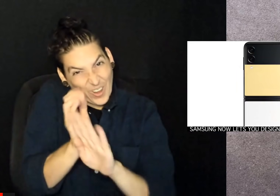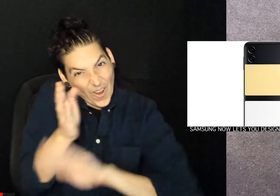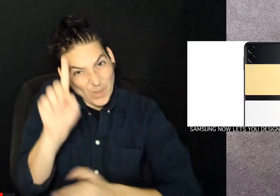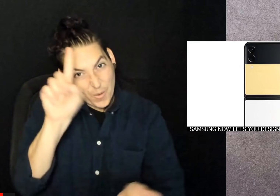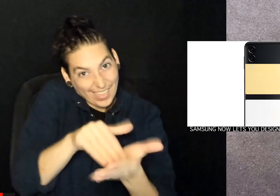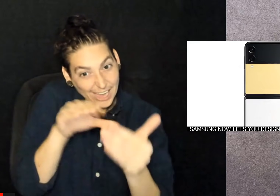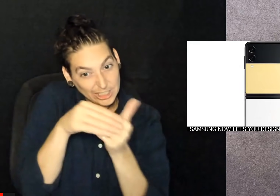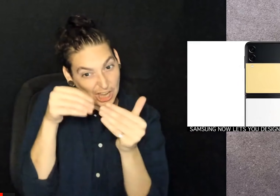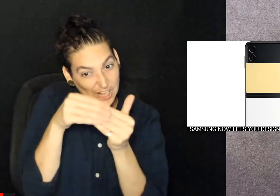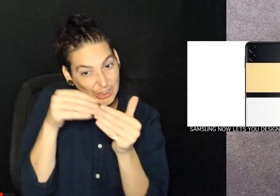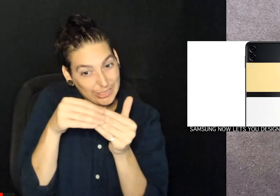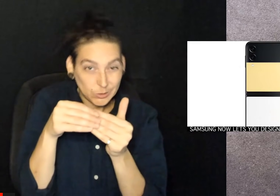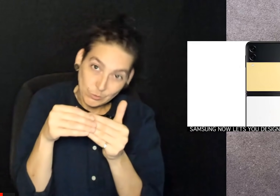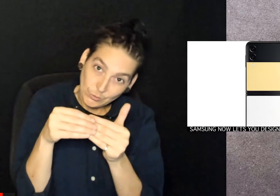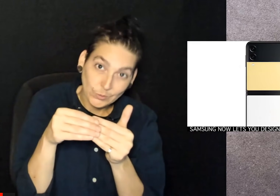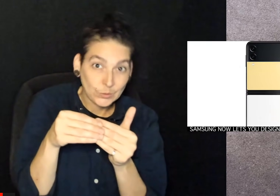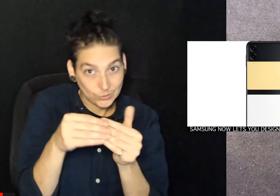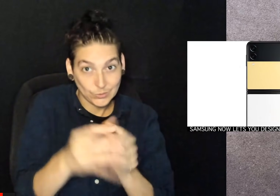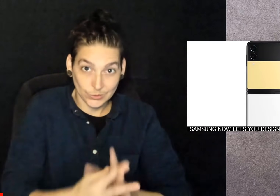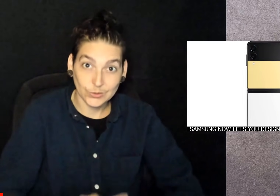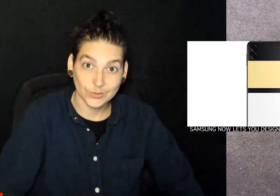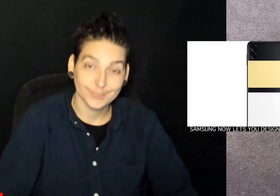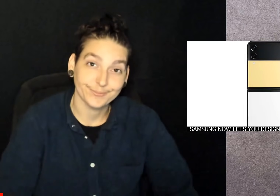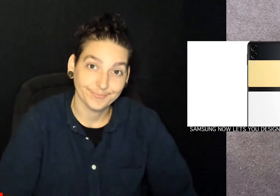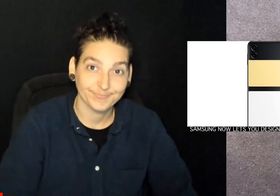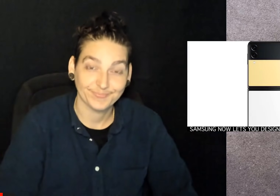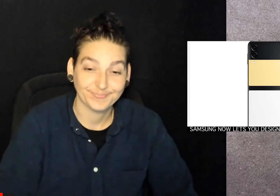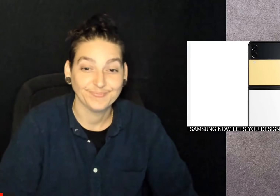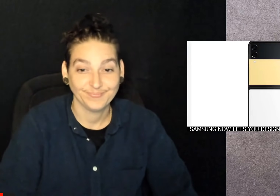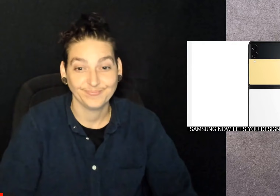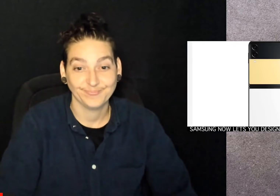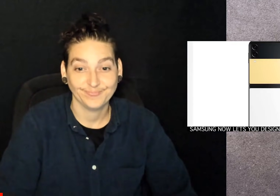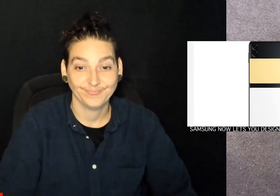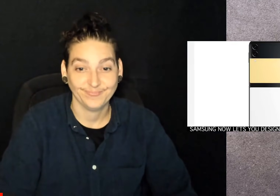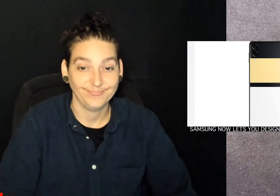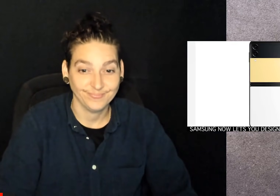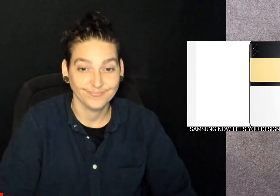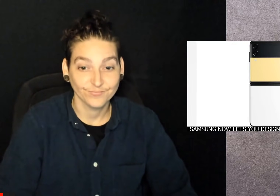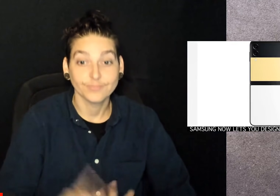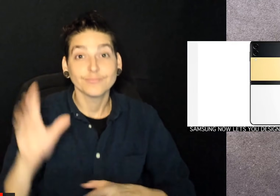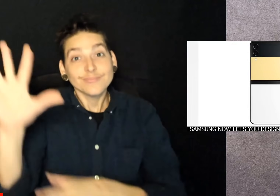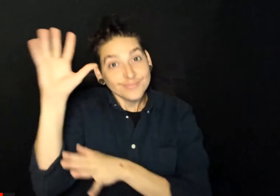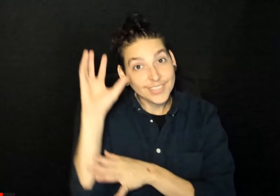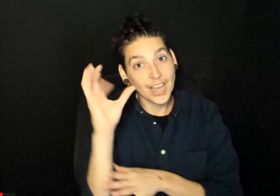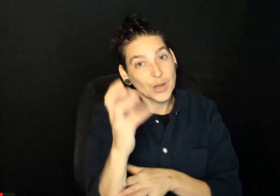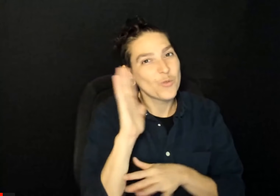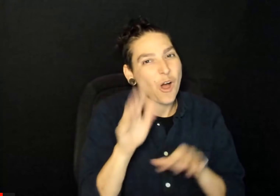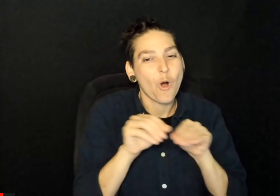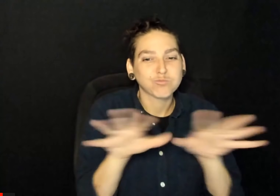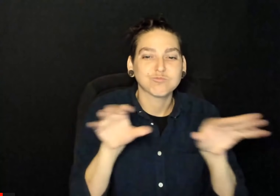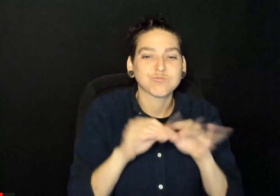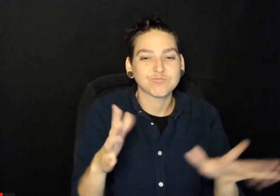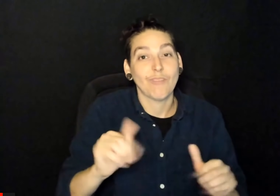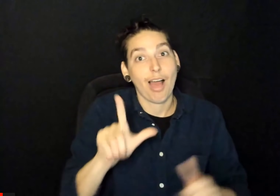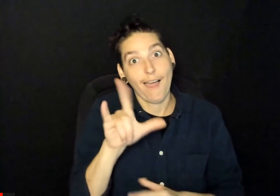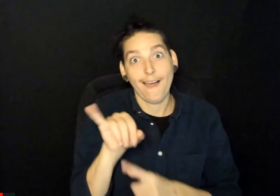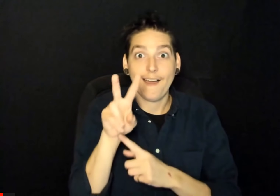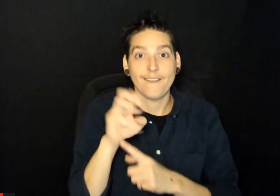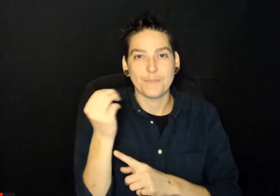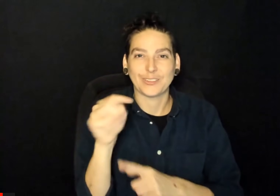starts at a little over $1000 Sign1News will be broadcasting live updates Monday through